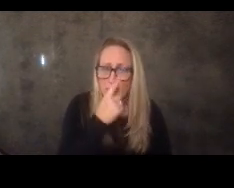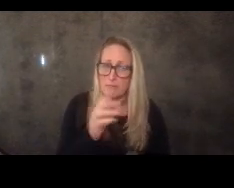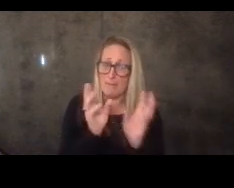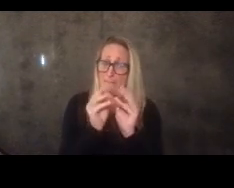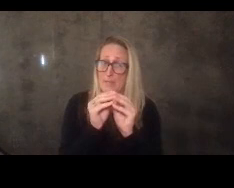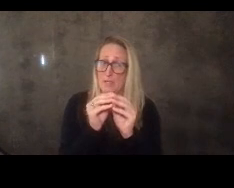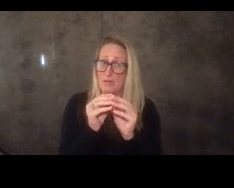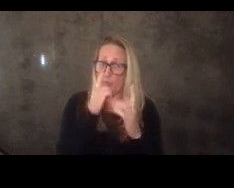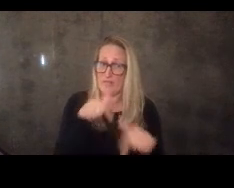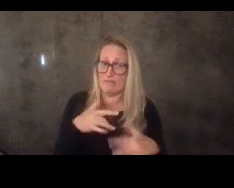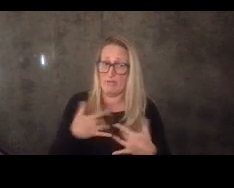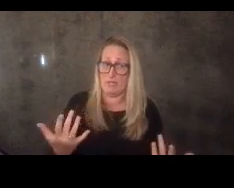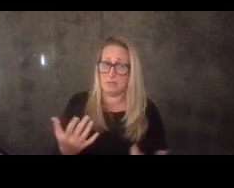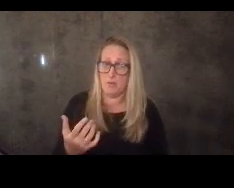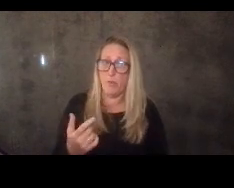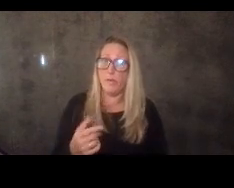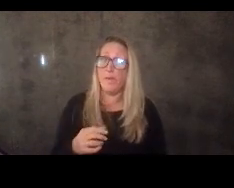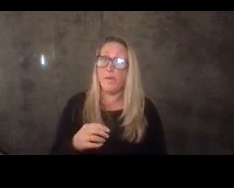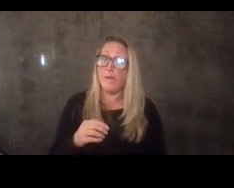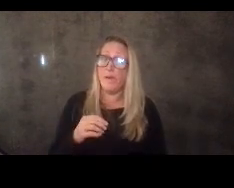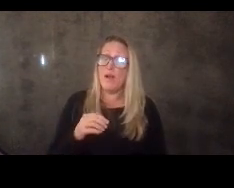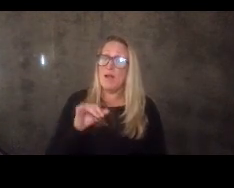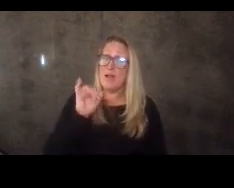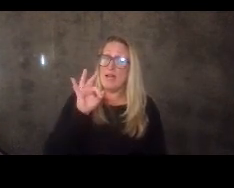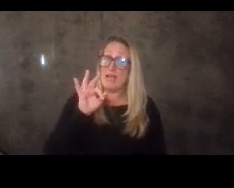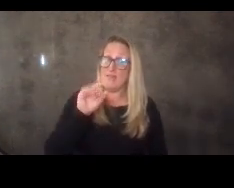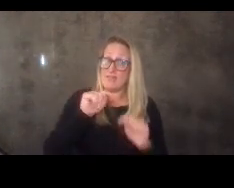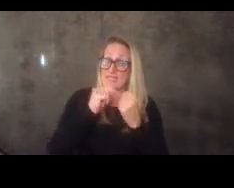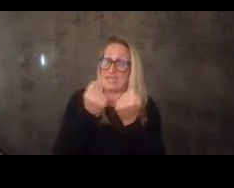our event. If you're in the teams desktop app, normally the